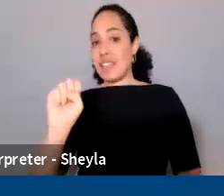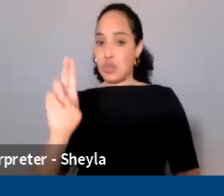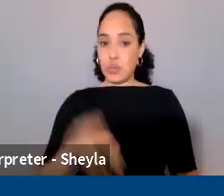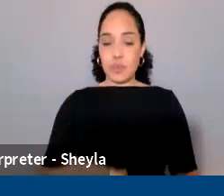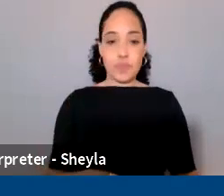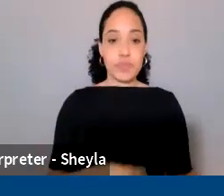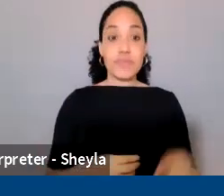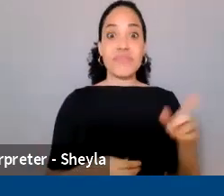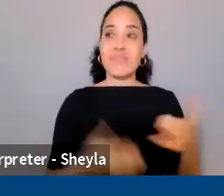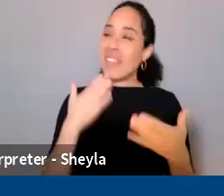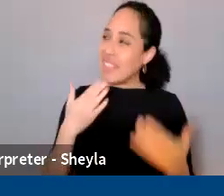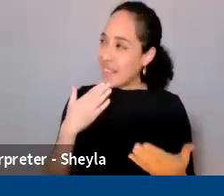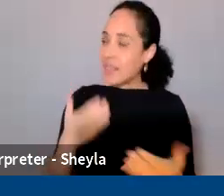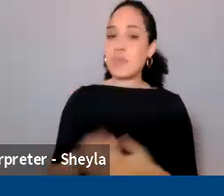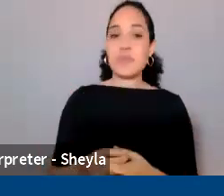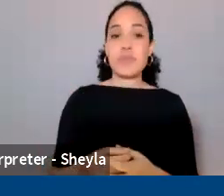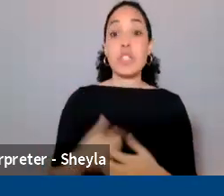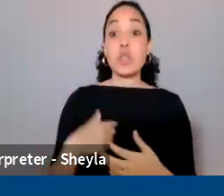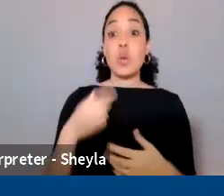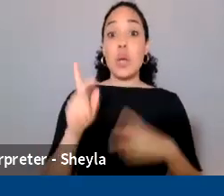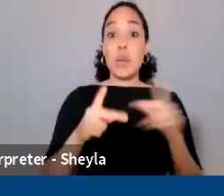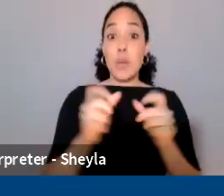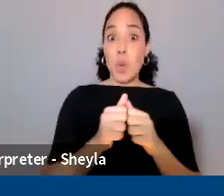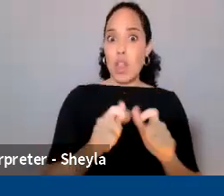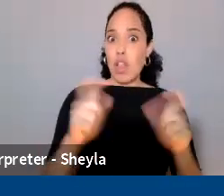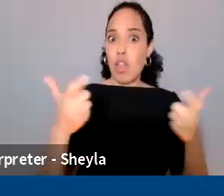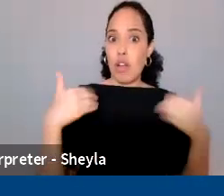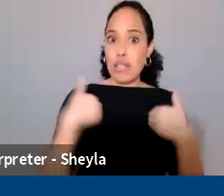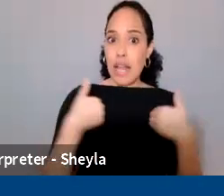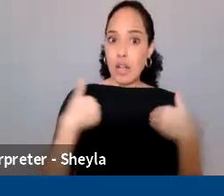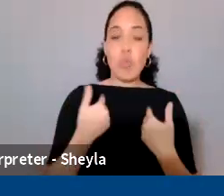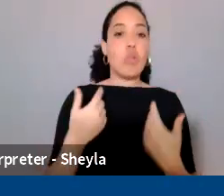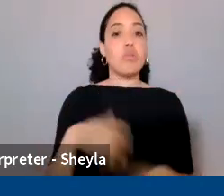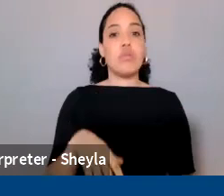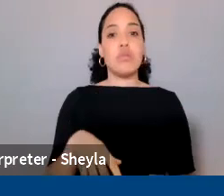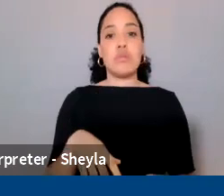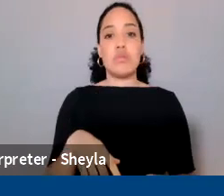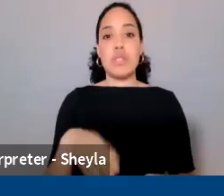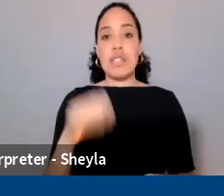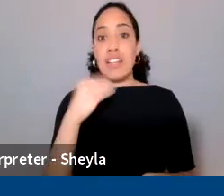large animals a large number of animals feed yards dairy poultry barns boarding facilities